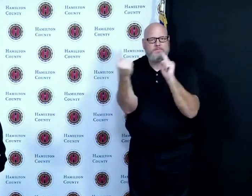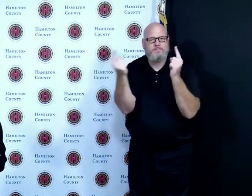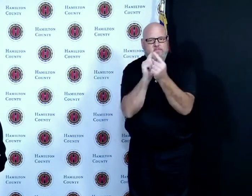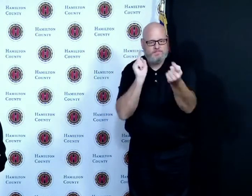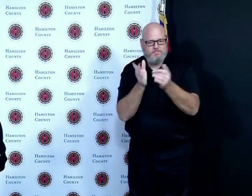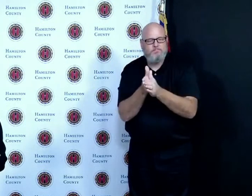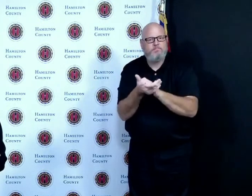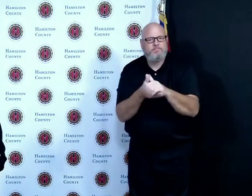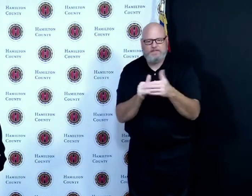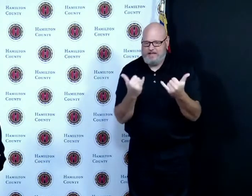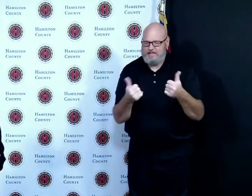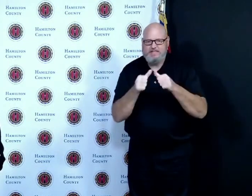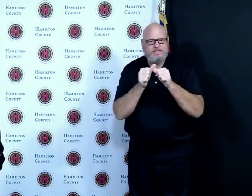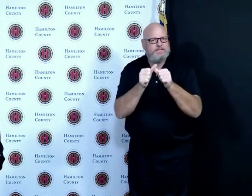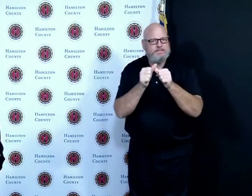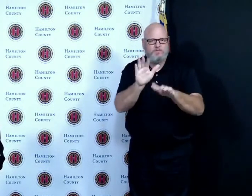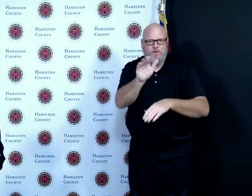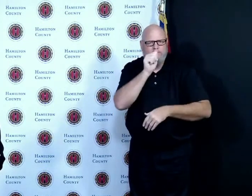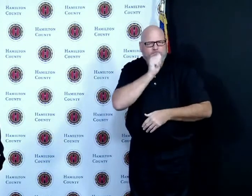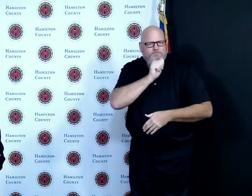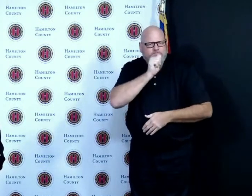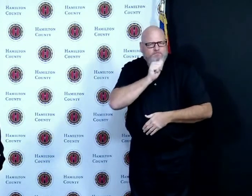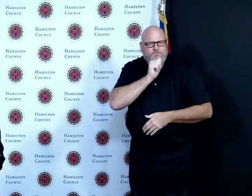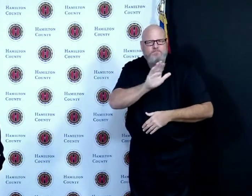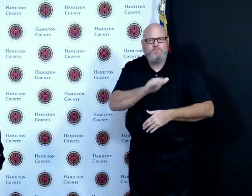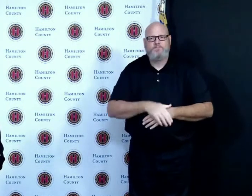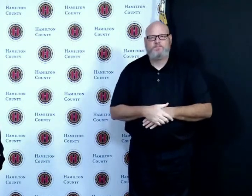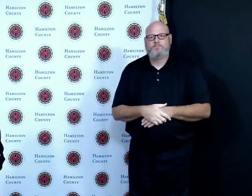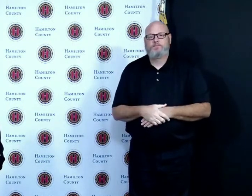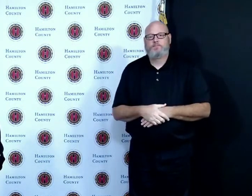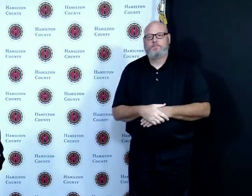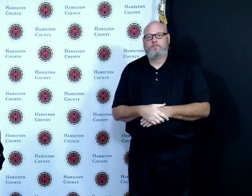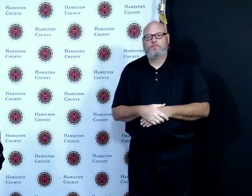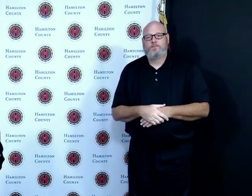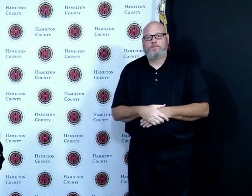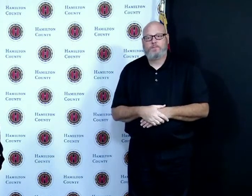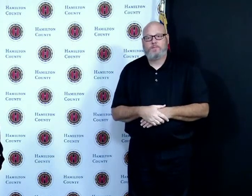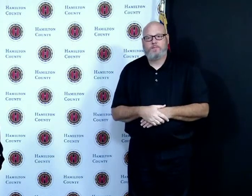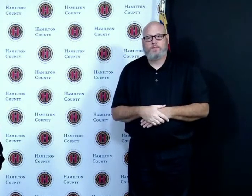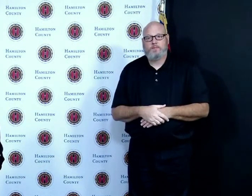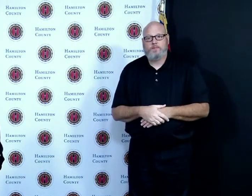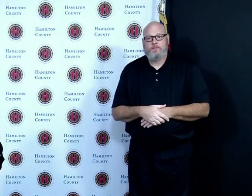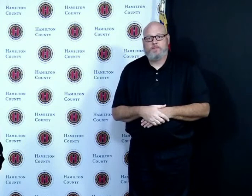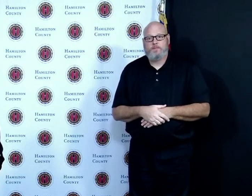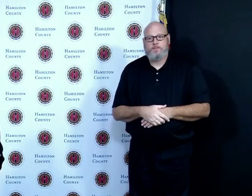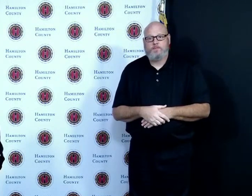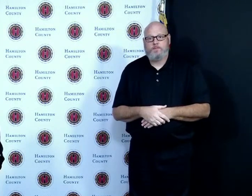get to that in a minute one other thing that I'm going to talk about now but more to come next week